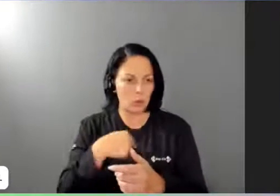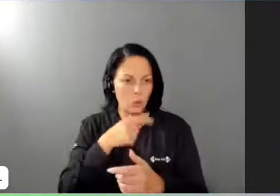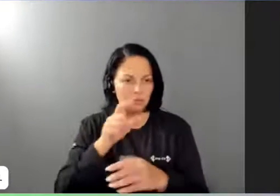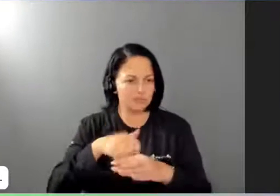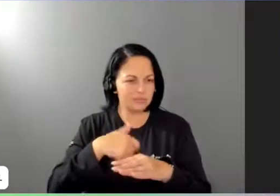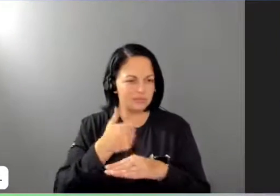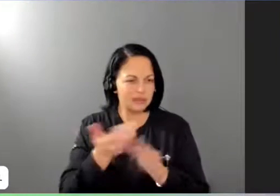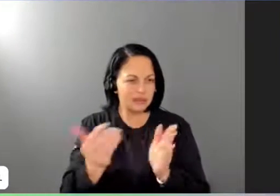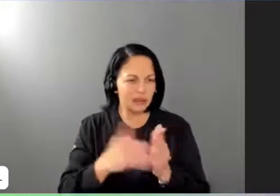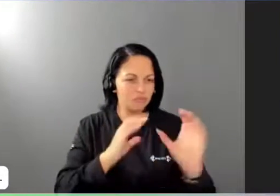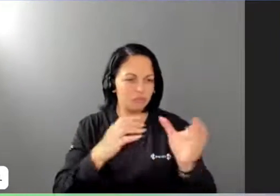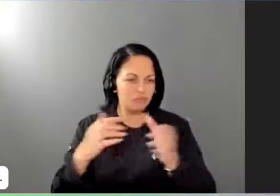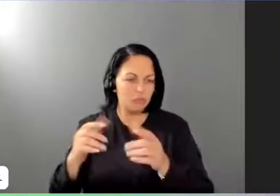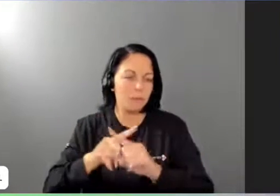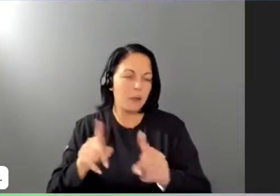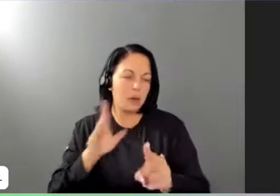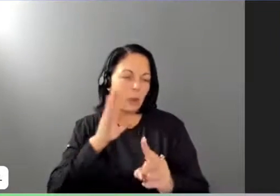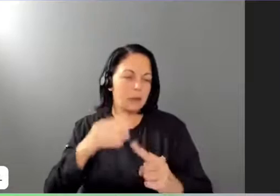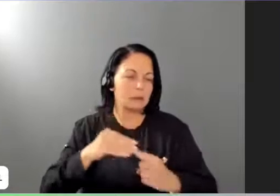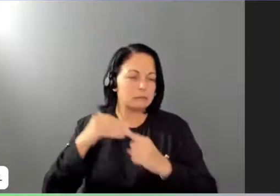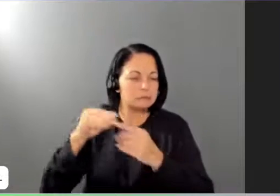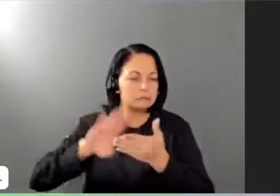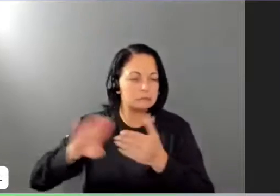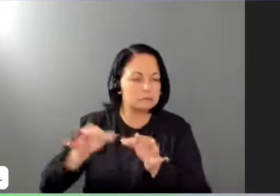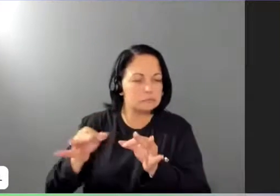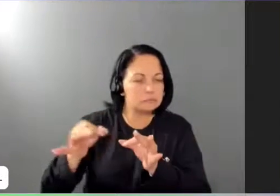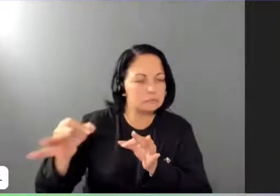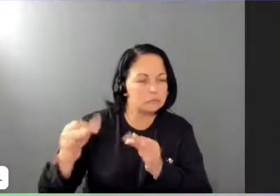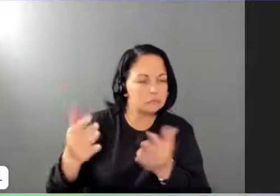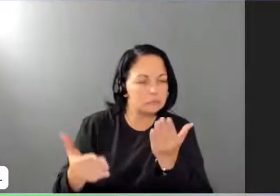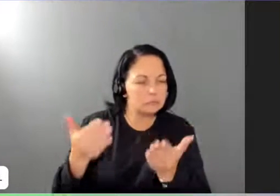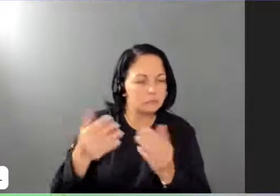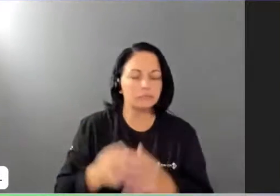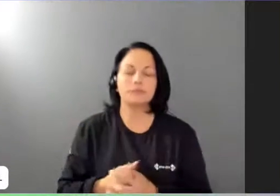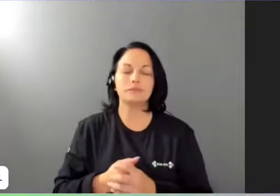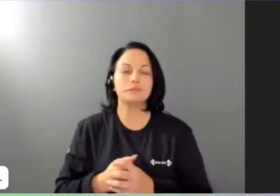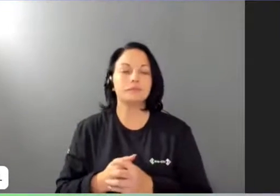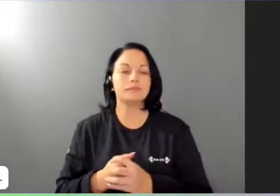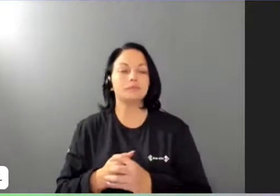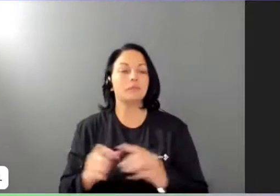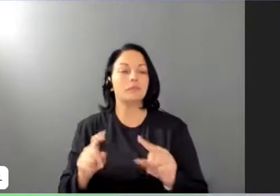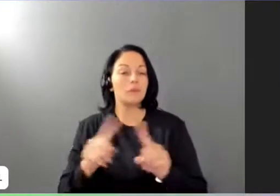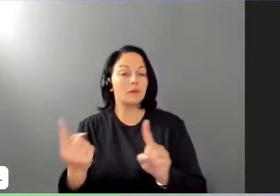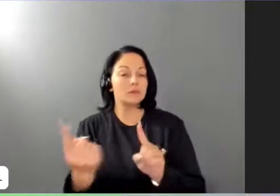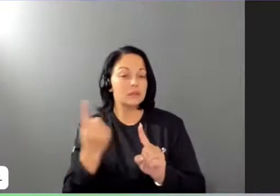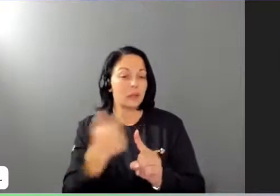critical area, that would make something for the timeline extension of severity 1. I guess we would